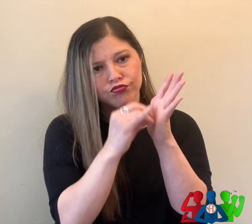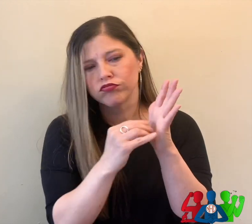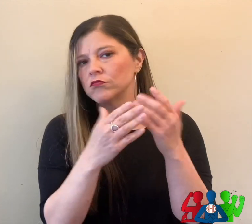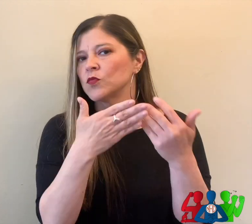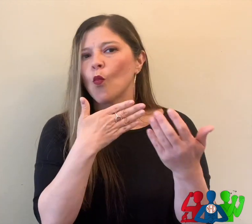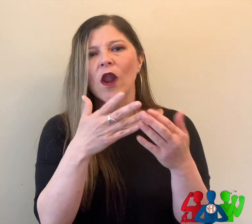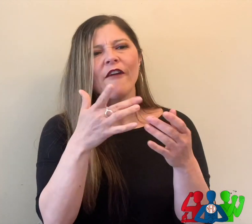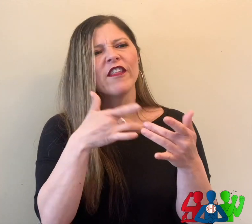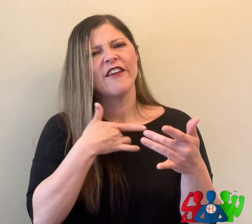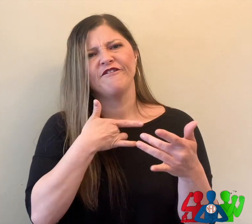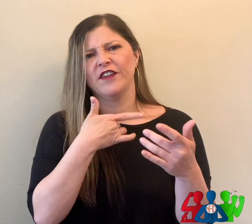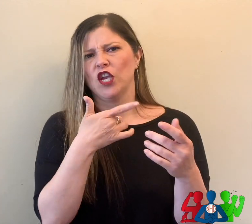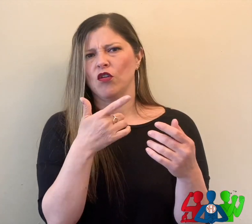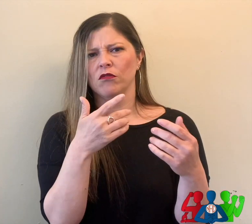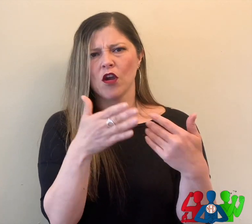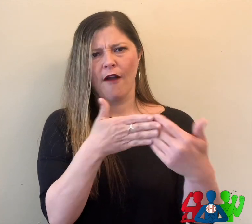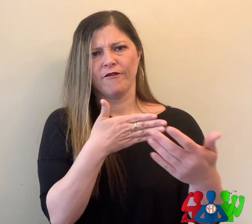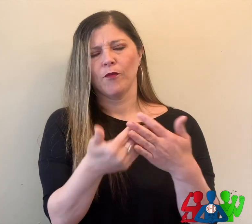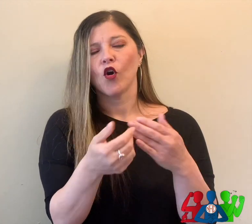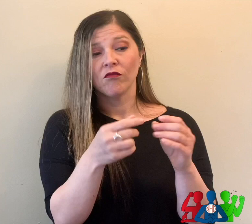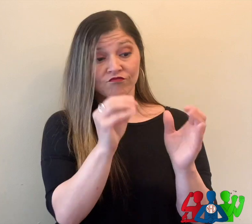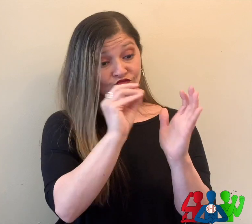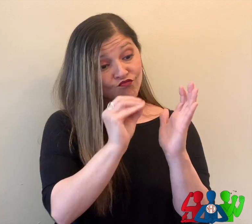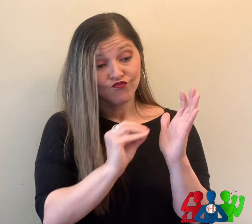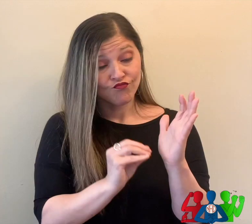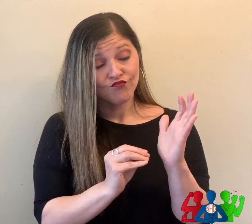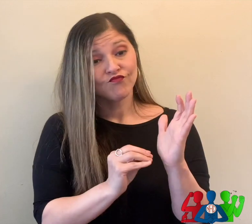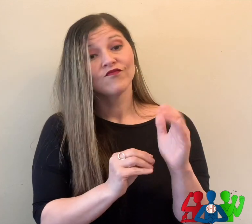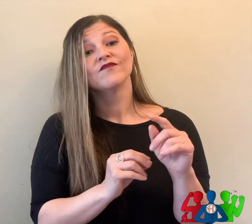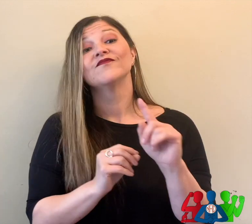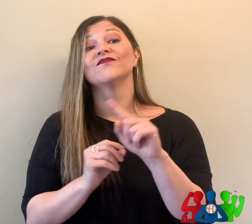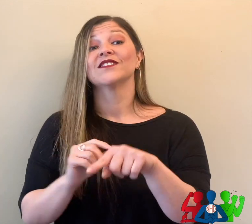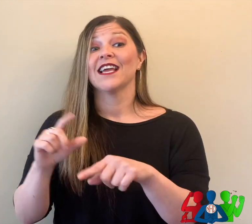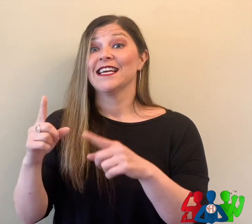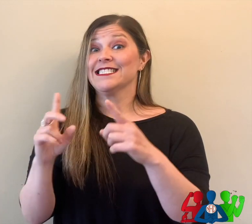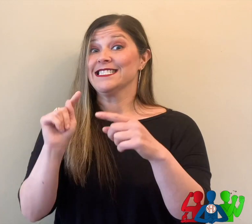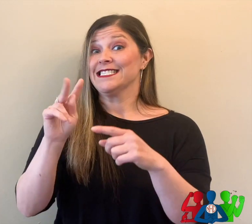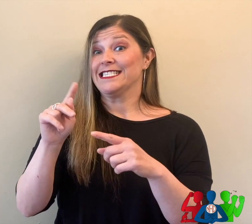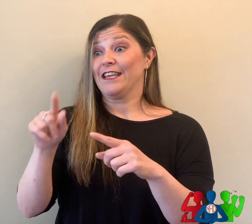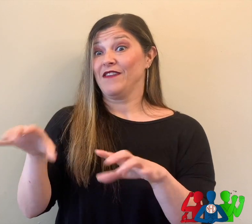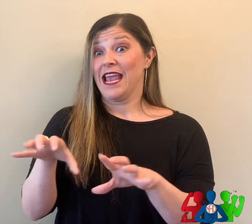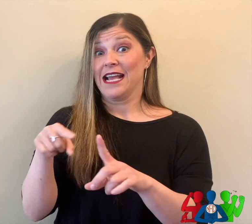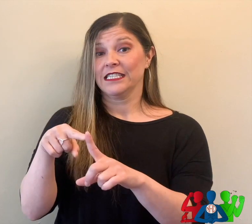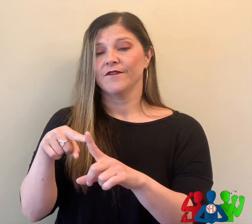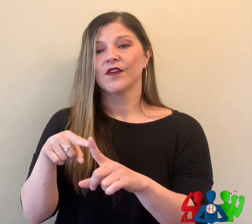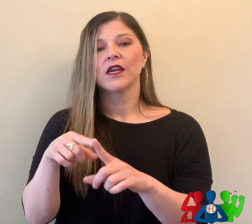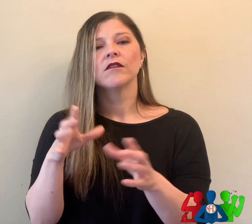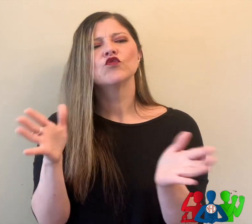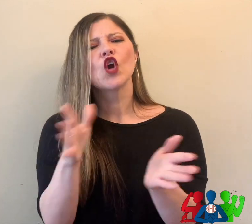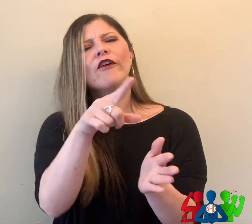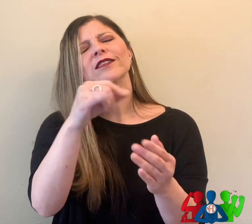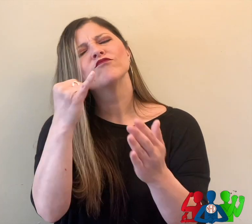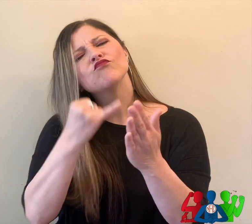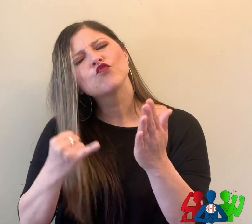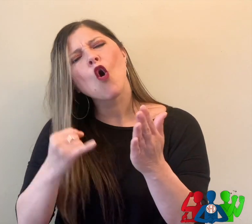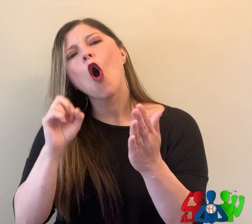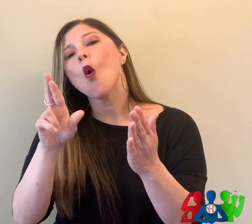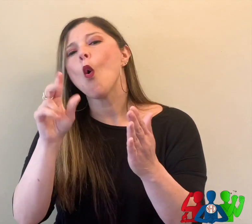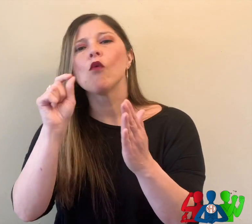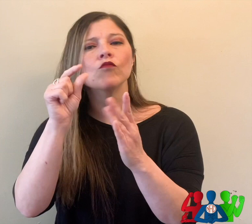they are through drawings or words, however they feel comfortable. The TV activity